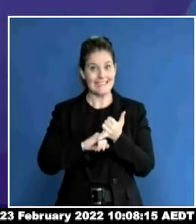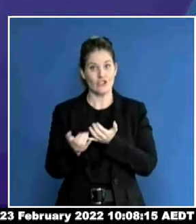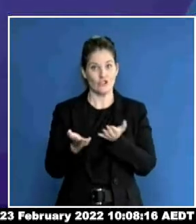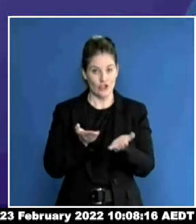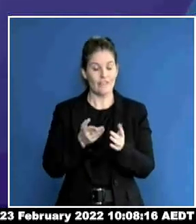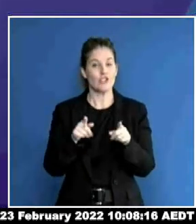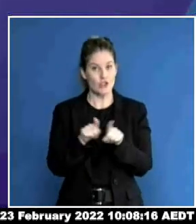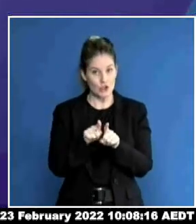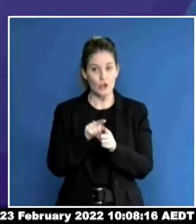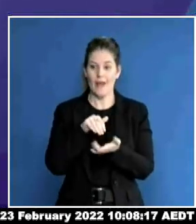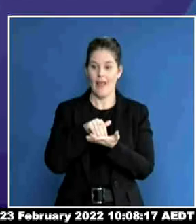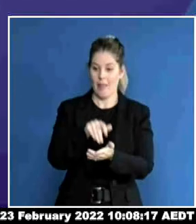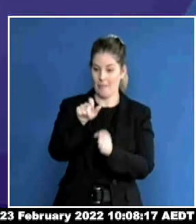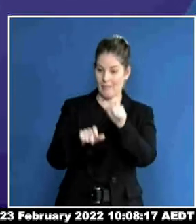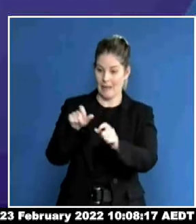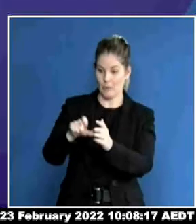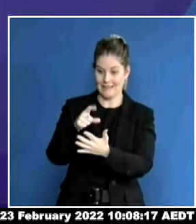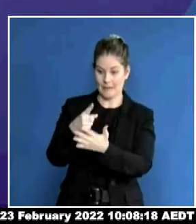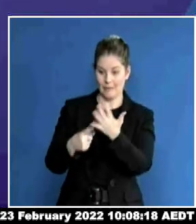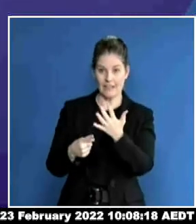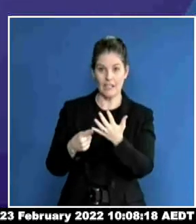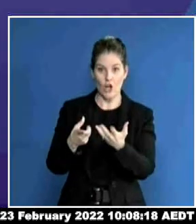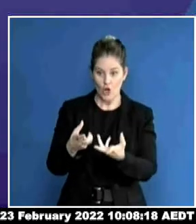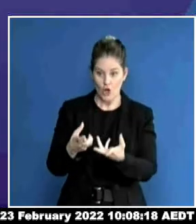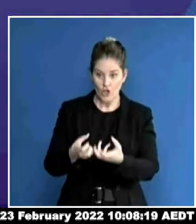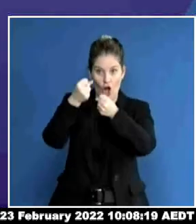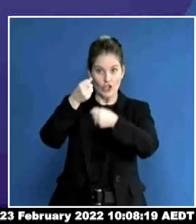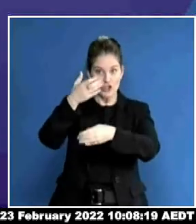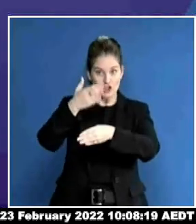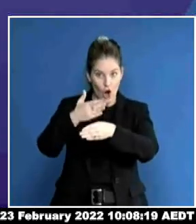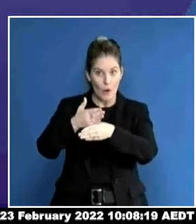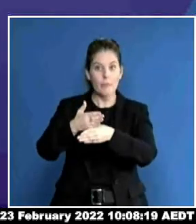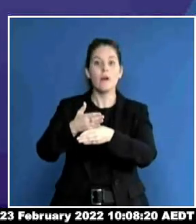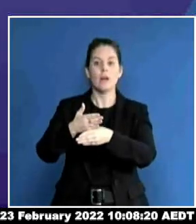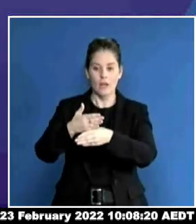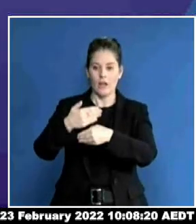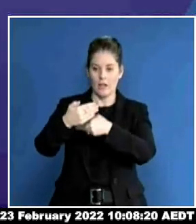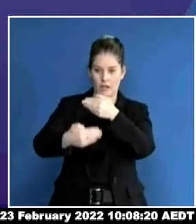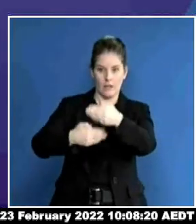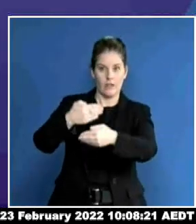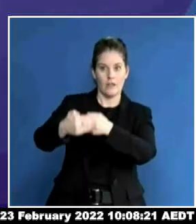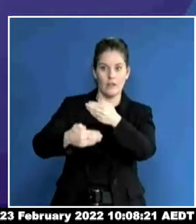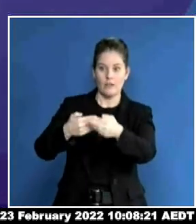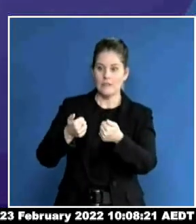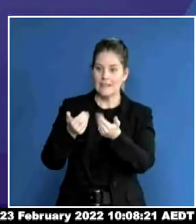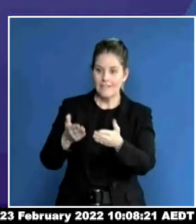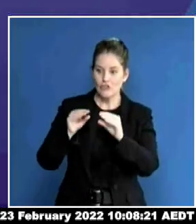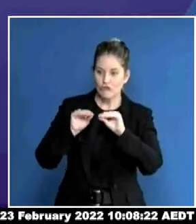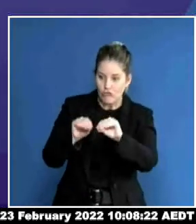program with on-the-job training and support, with adjustments such as Auslan